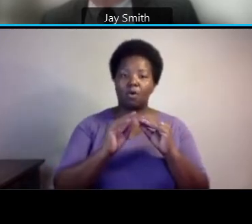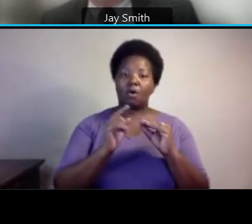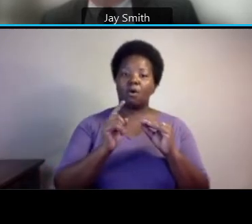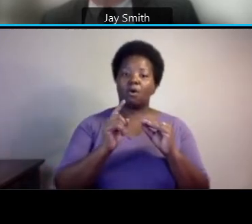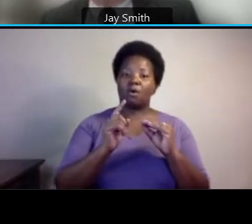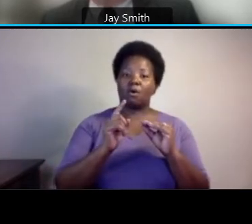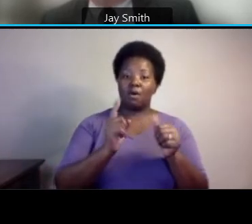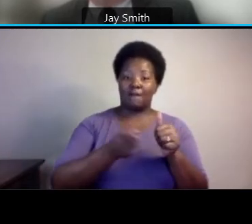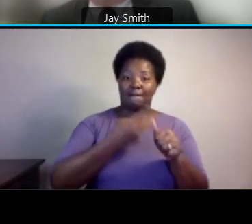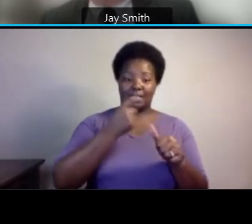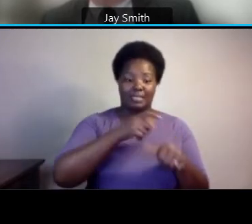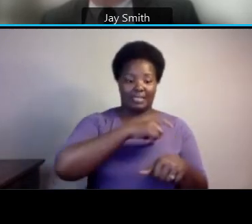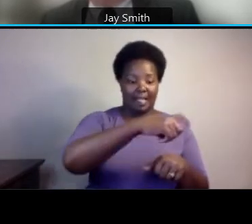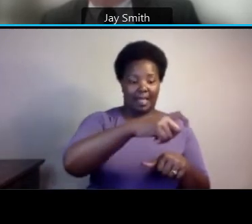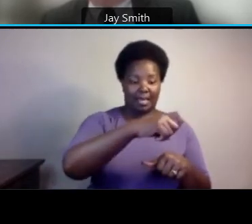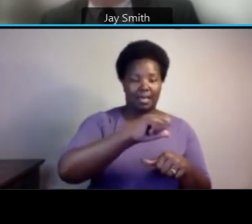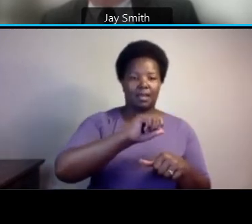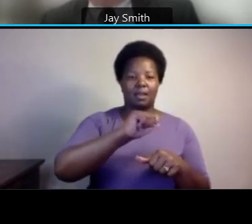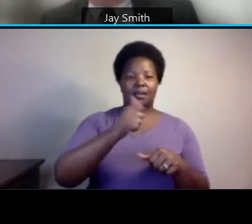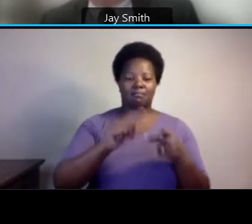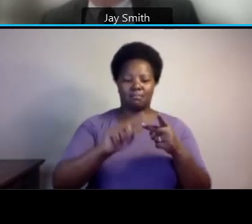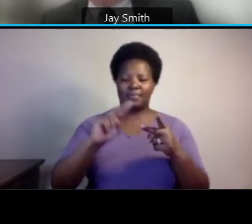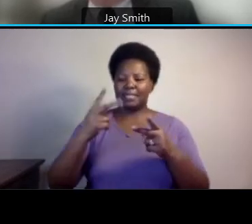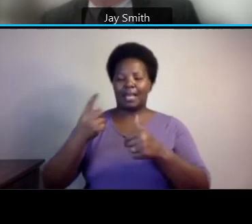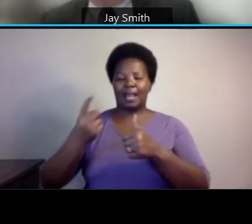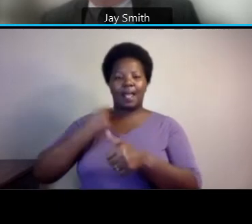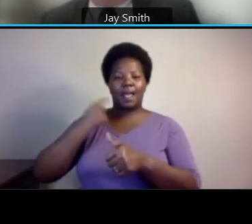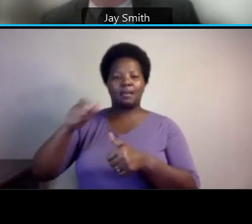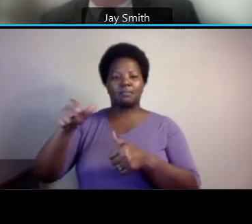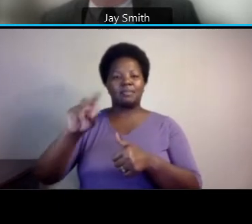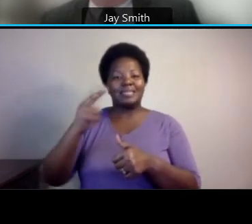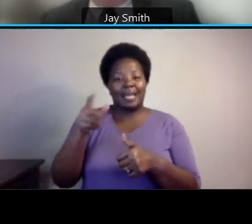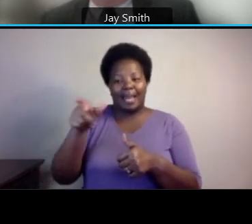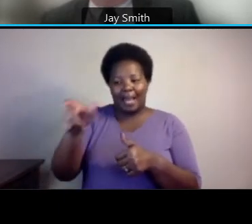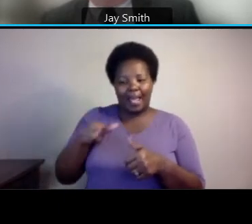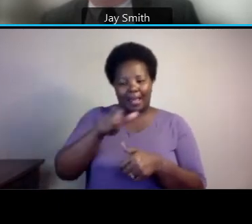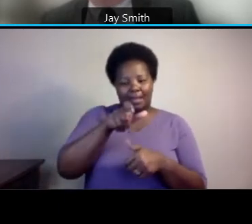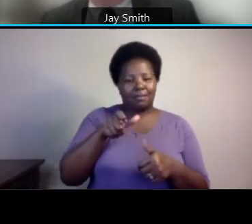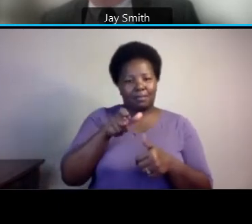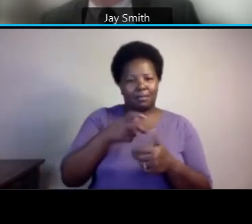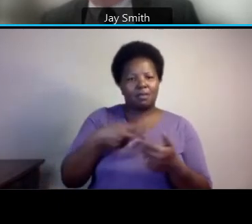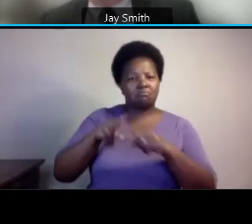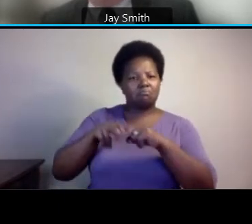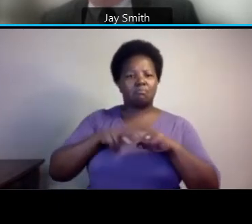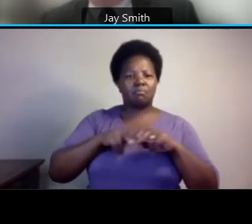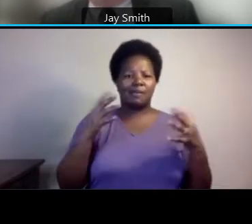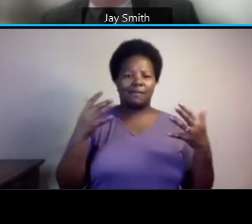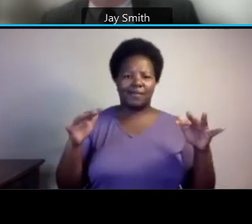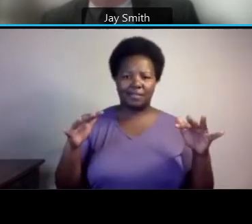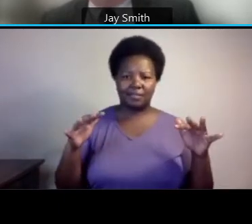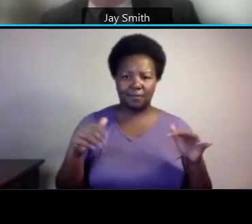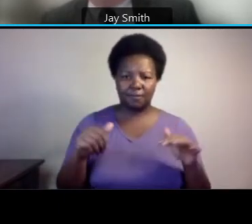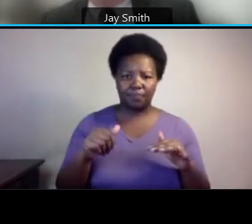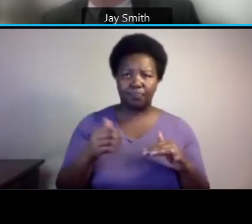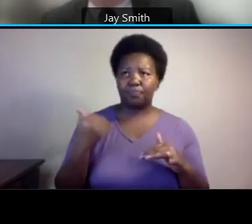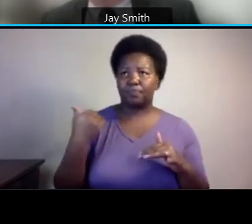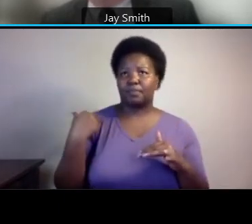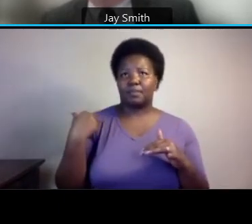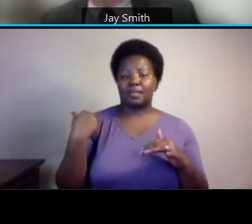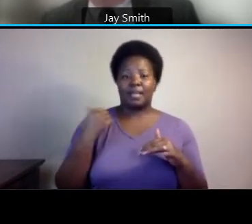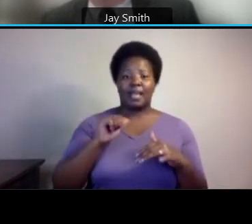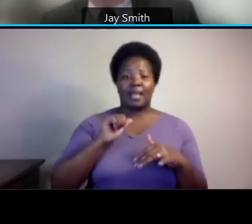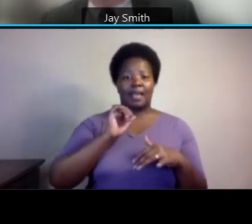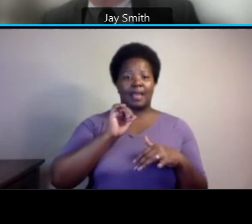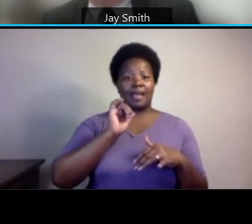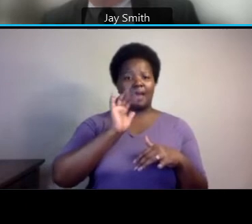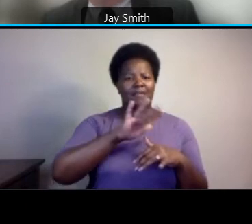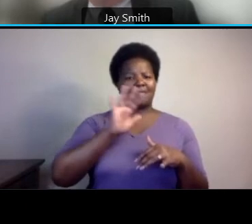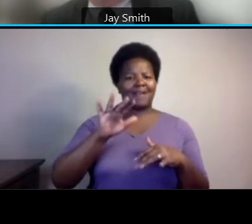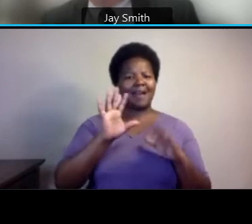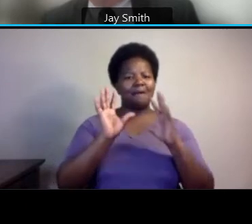of the comments we received at the 65 uh milestone meeting we have incorporated into the design and